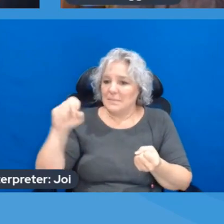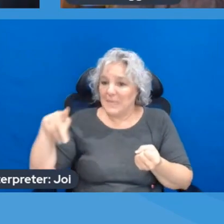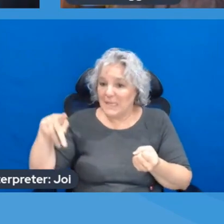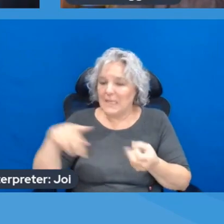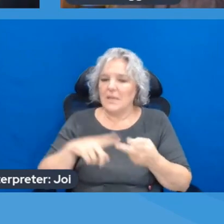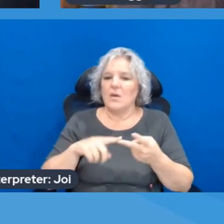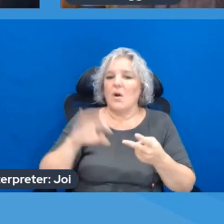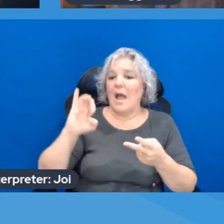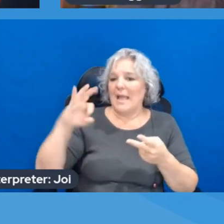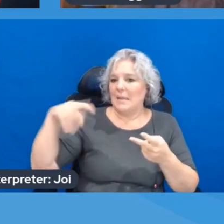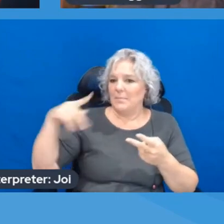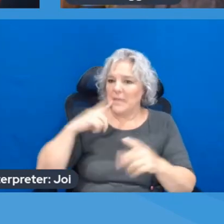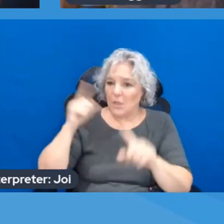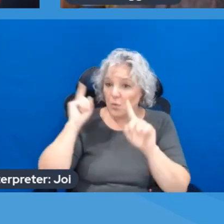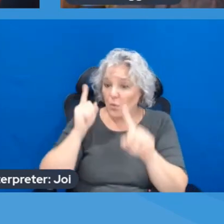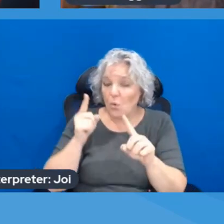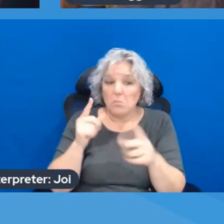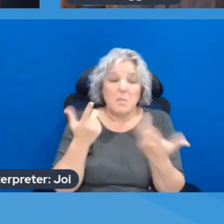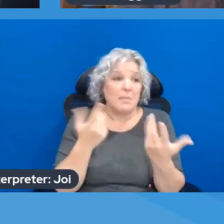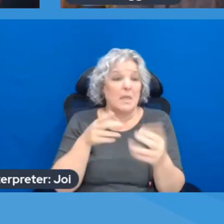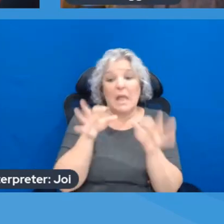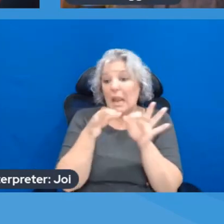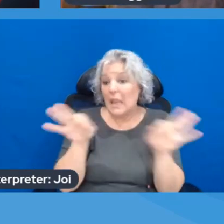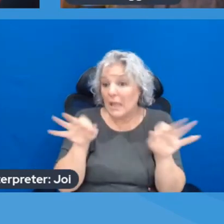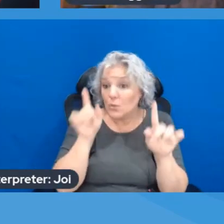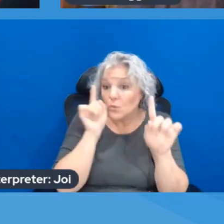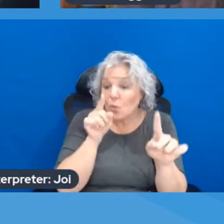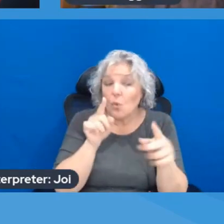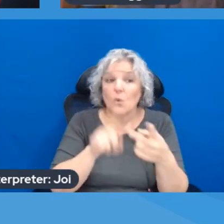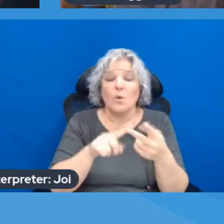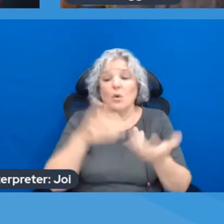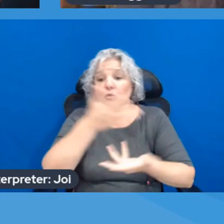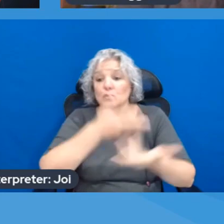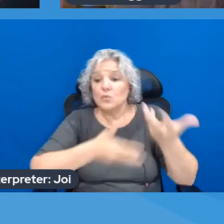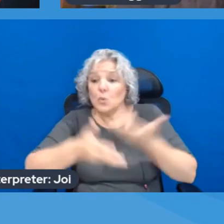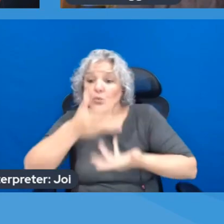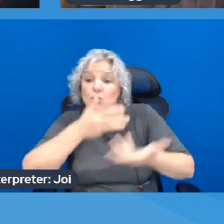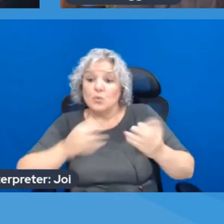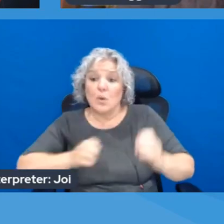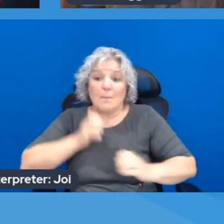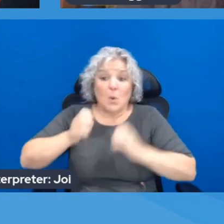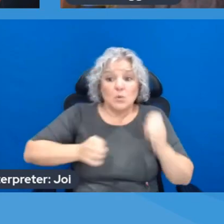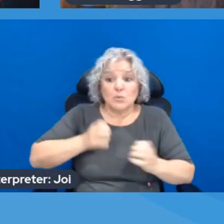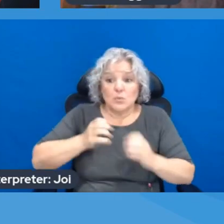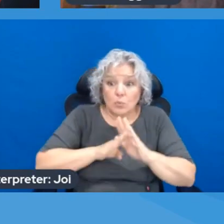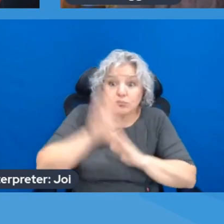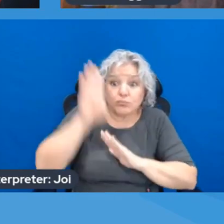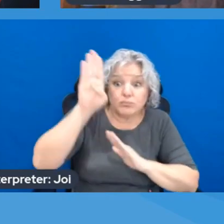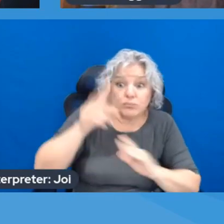be it a language goal, social, emotional goal or a fine or gross motor goal.